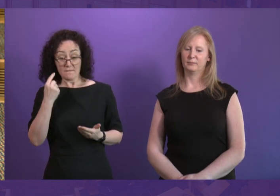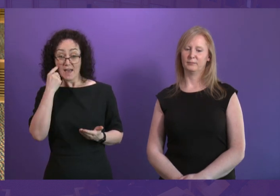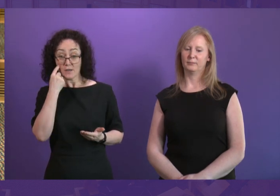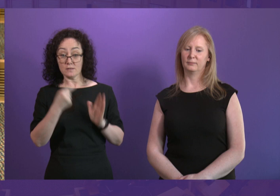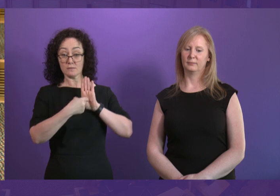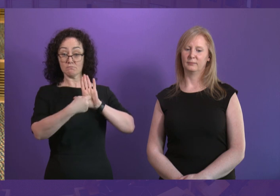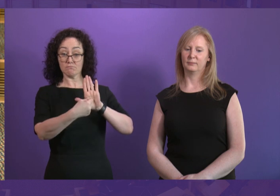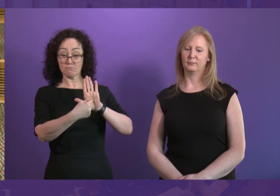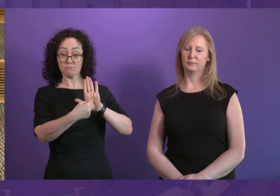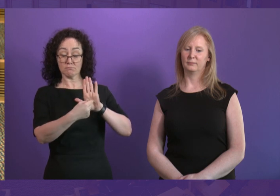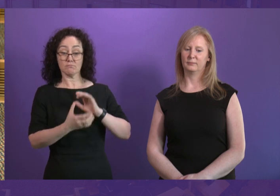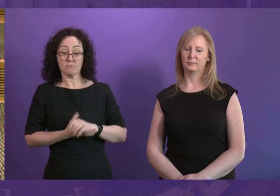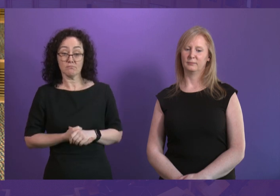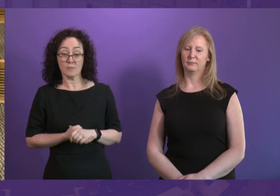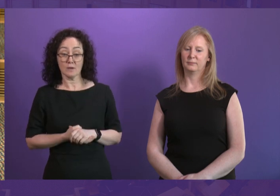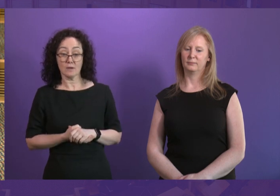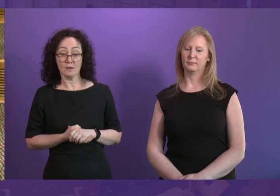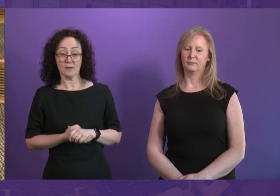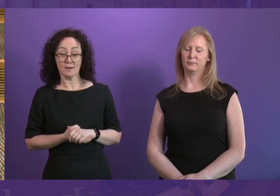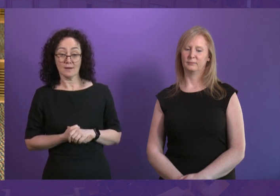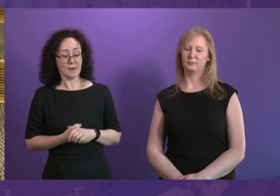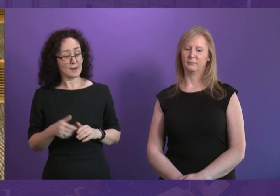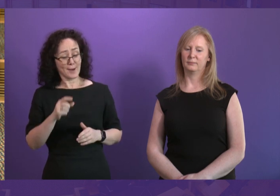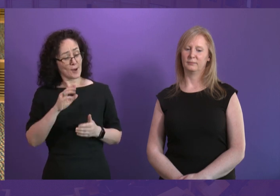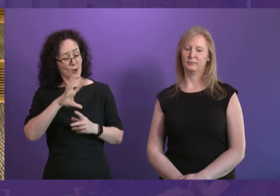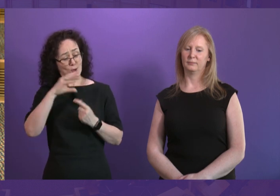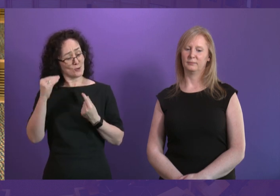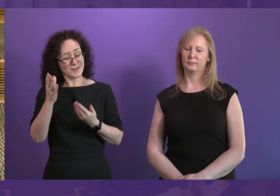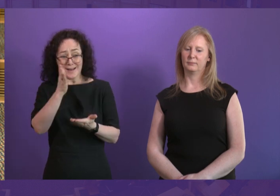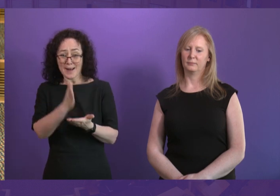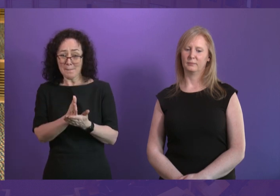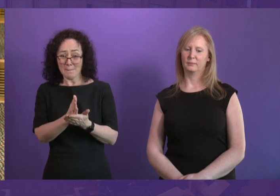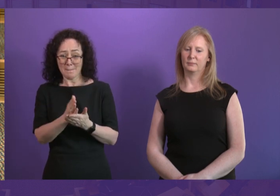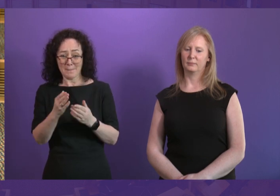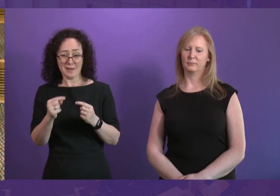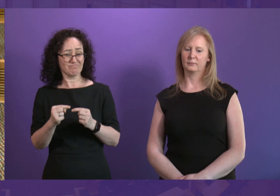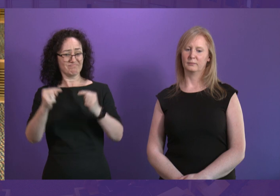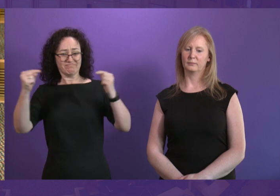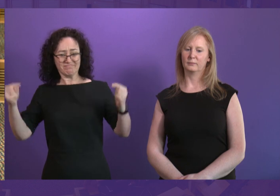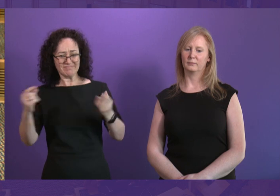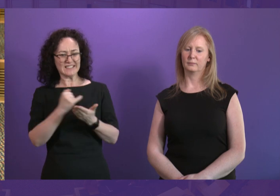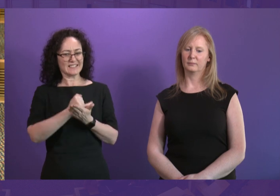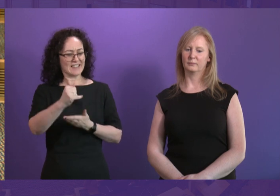today—that the Tories do not in principle oppose giving councils the power and that